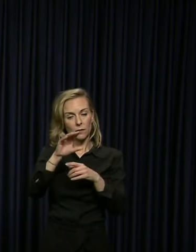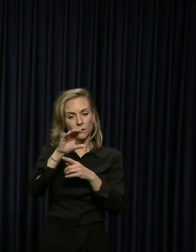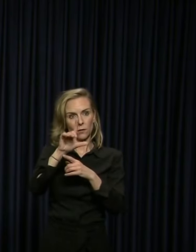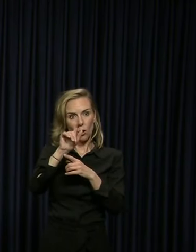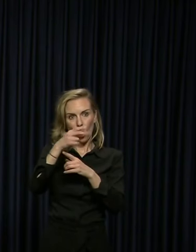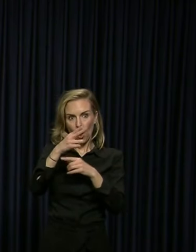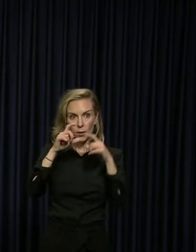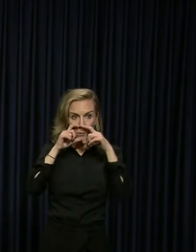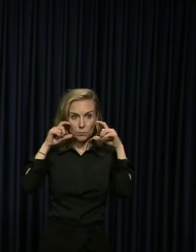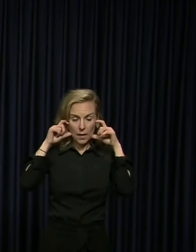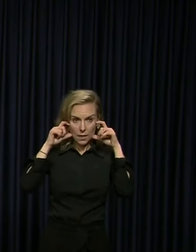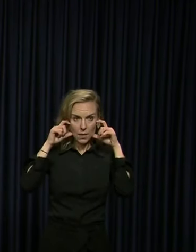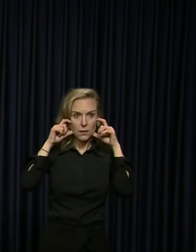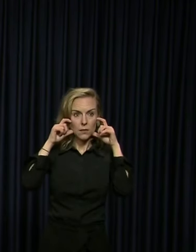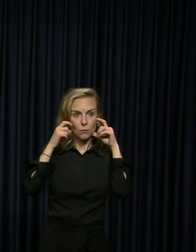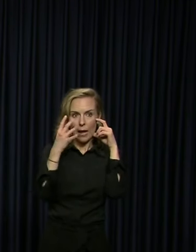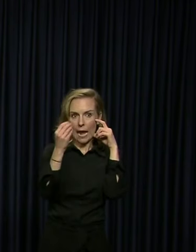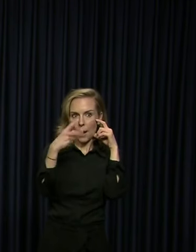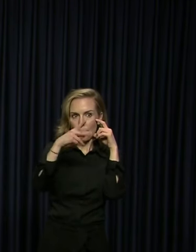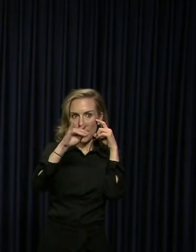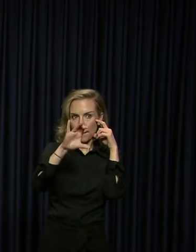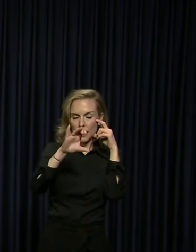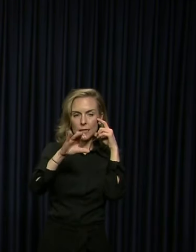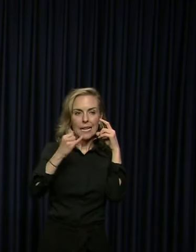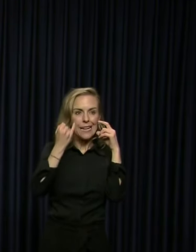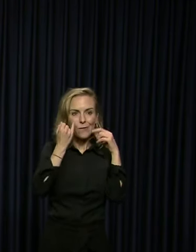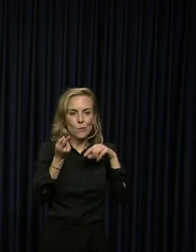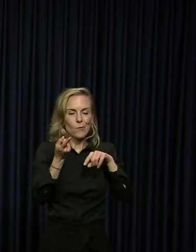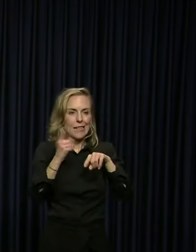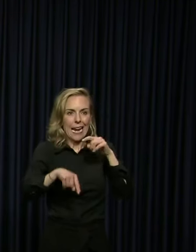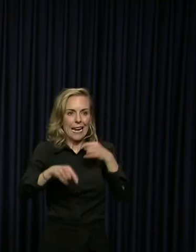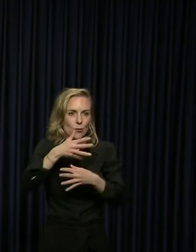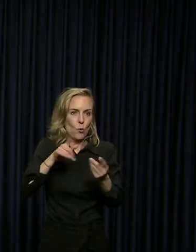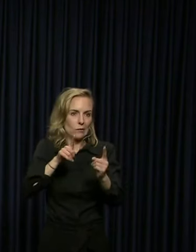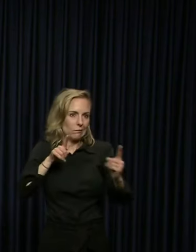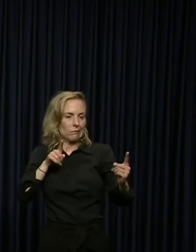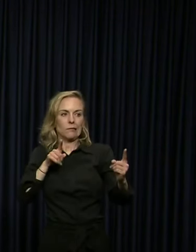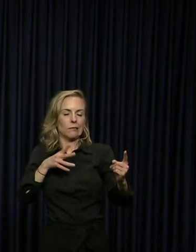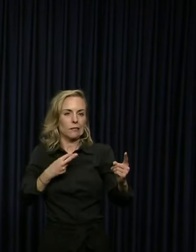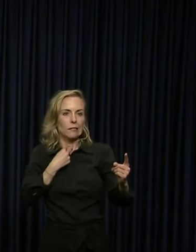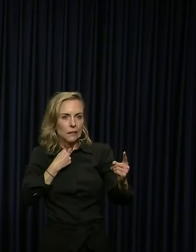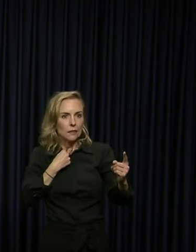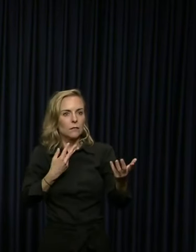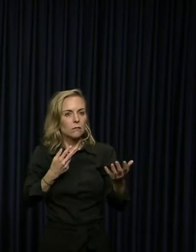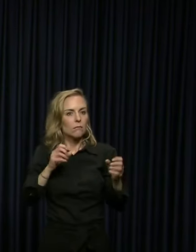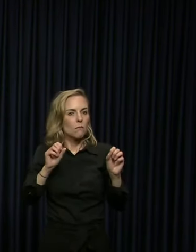ALL RIGHT. NOW I WANT TO VERY BRIEFLY OR